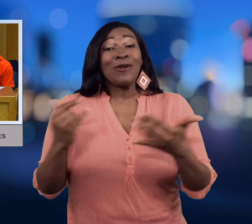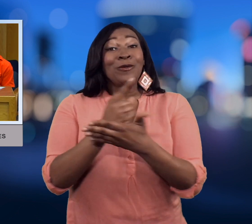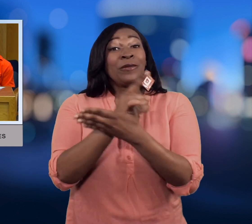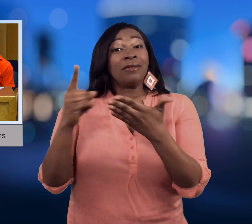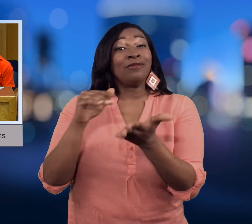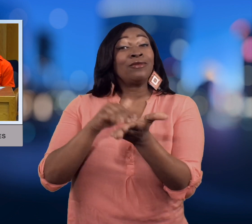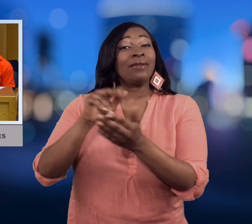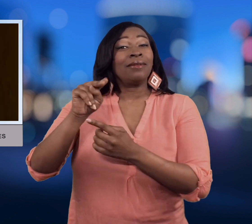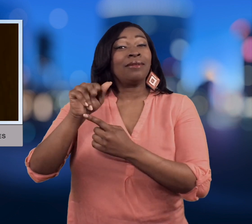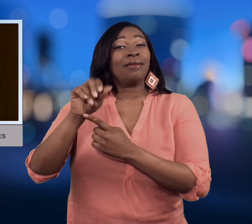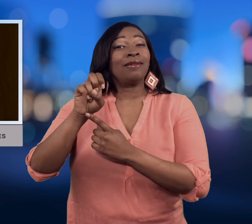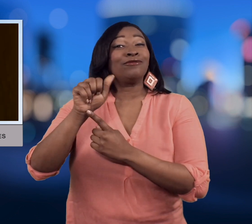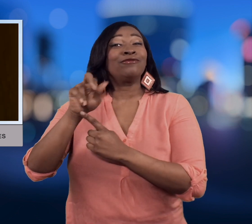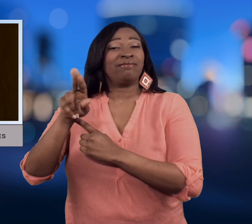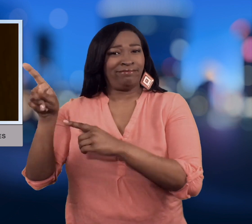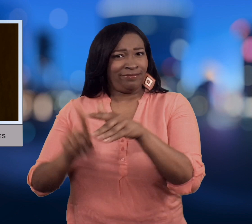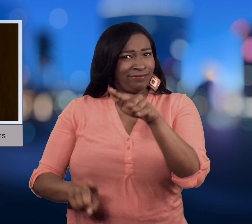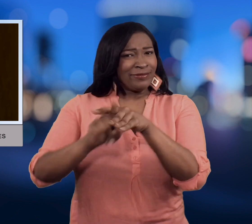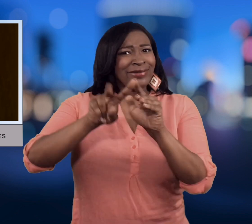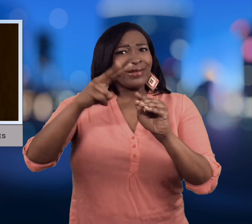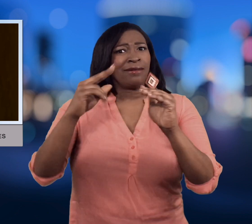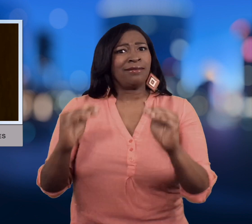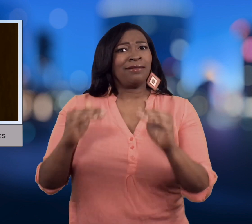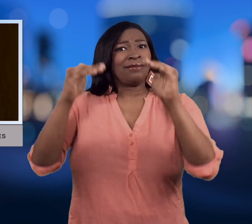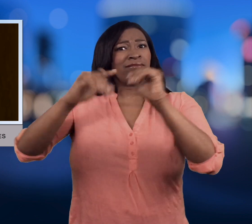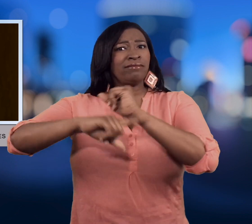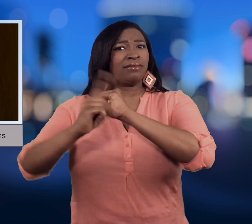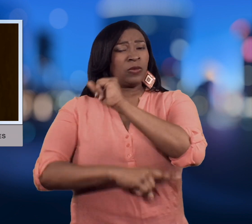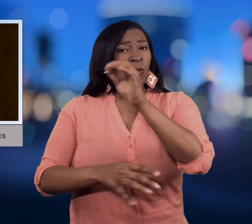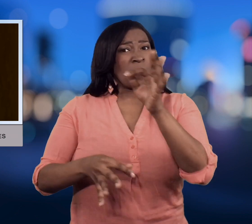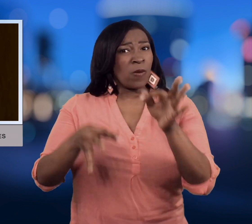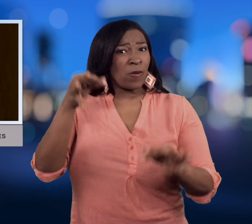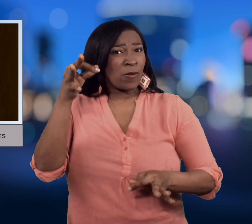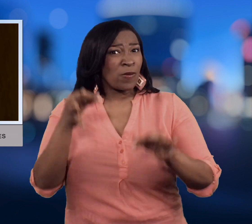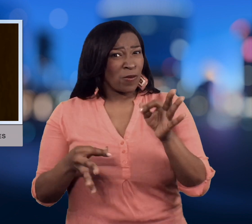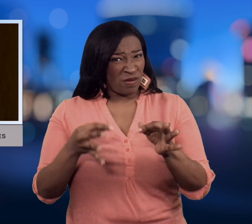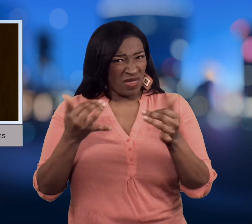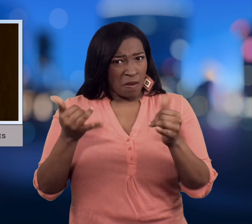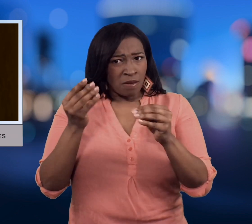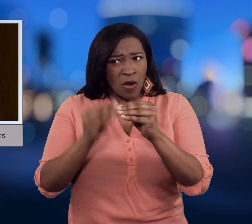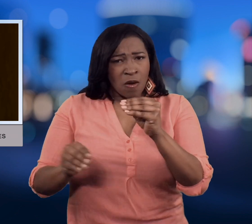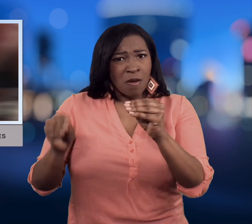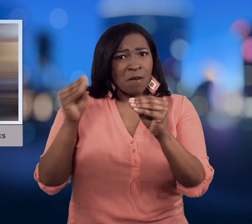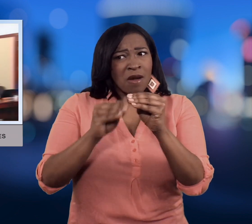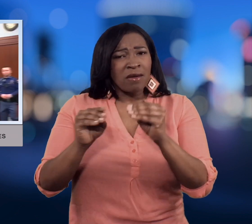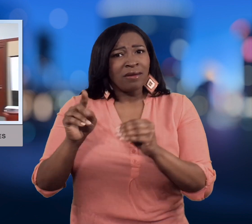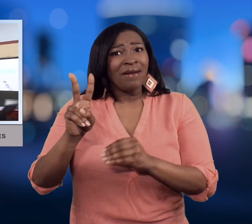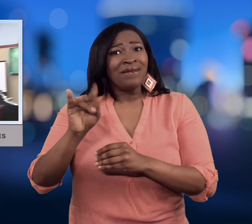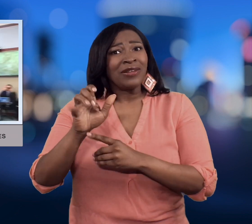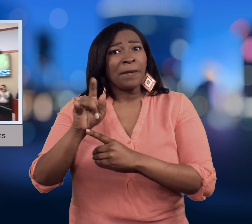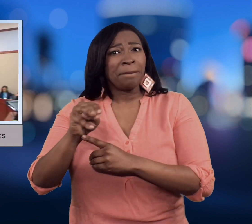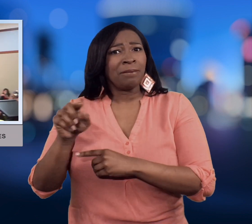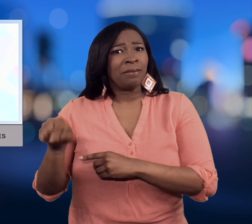This week Nassar is hearing from more of his victims as he enters the sentencing phase